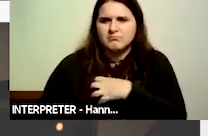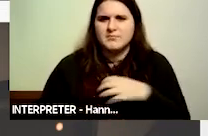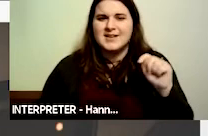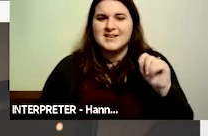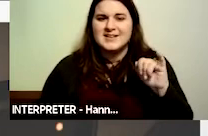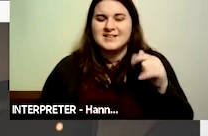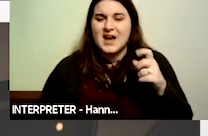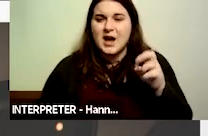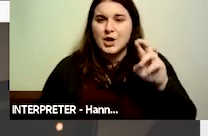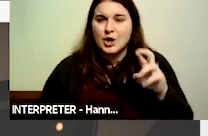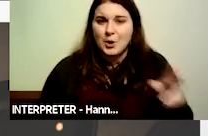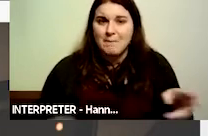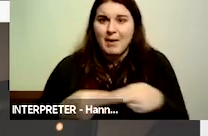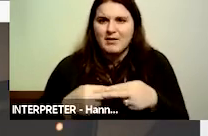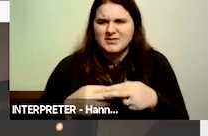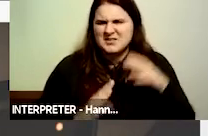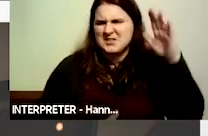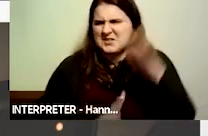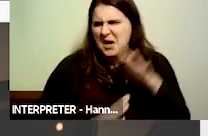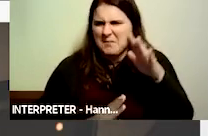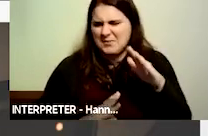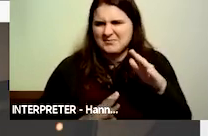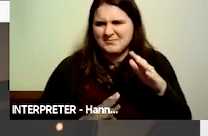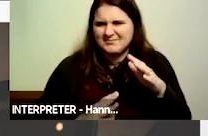You know, for the top level belt it some of this stuff just kind of writes itself.